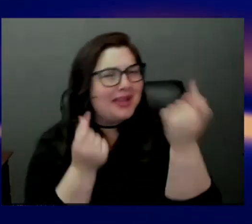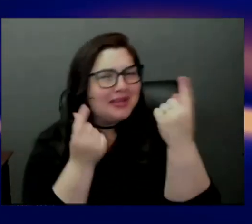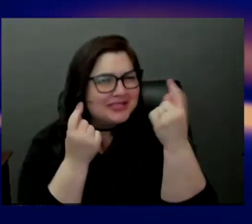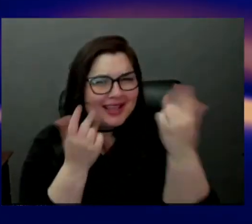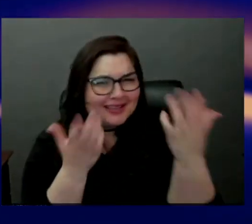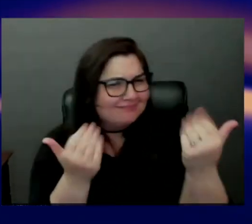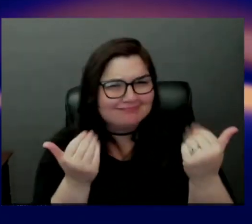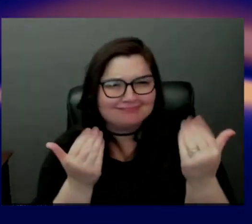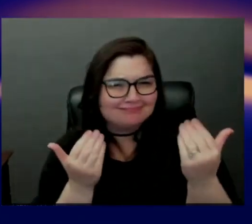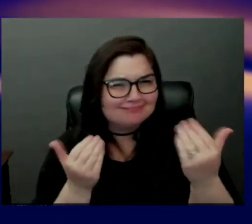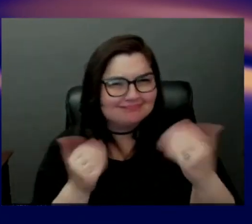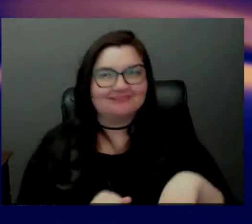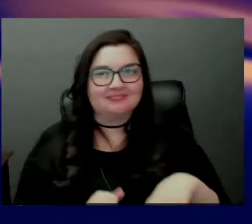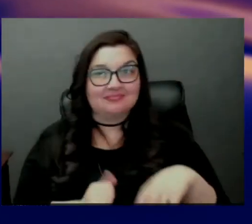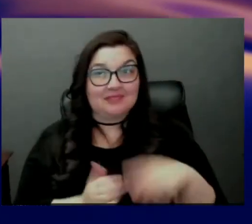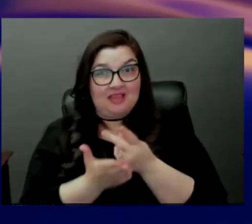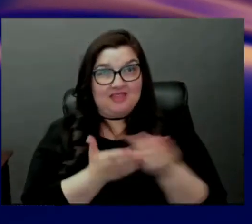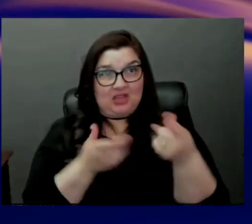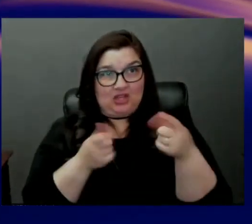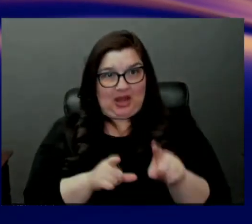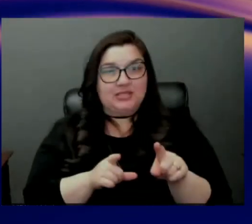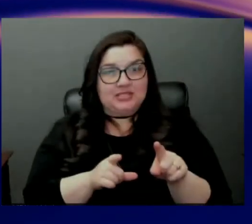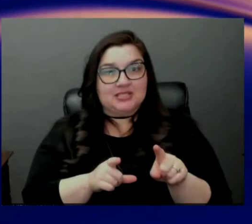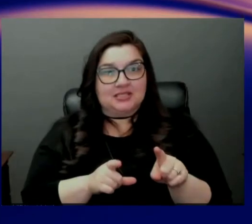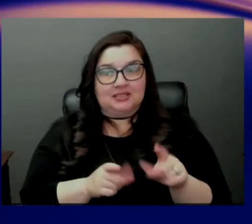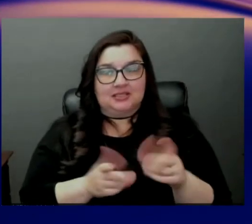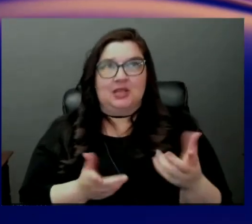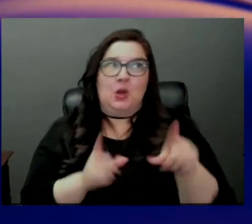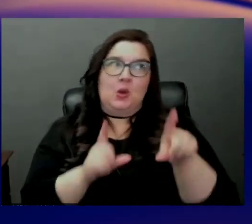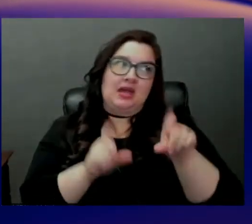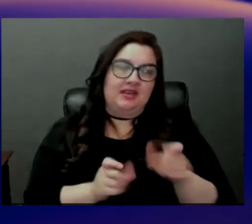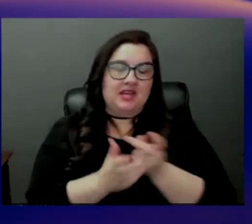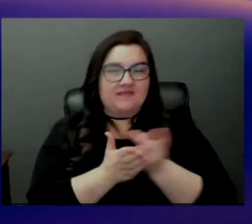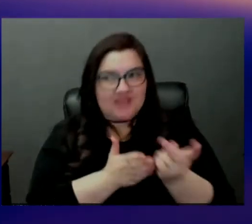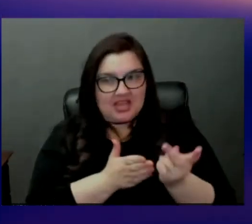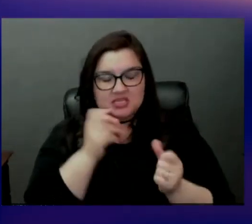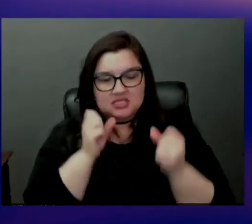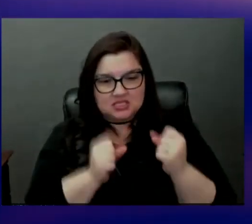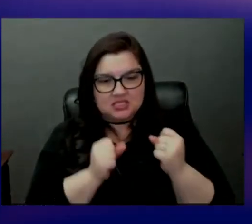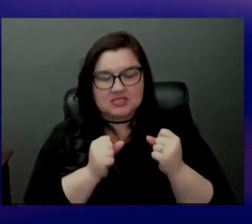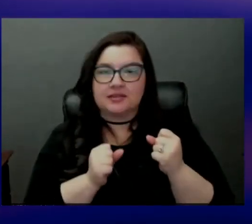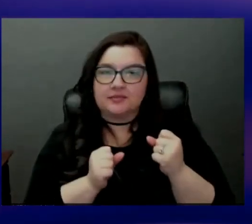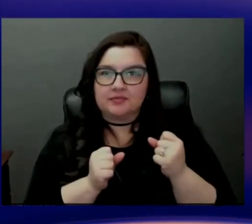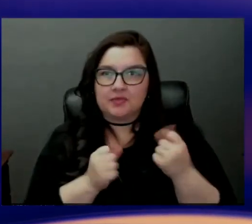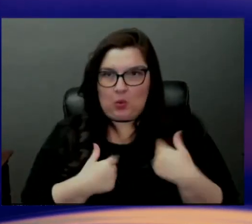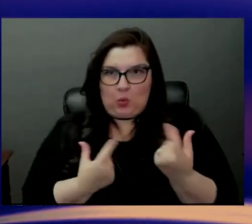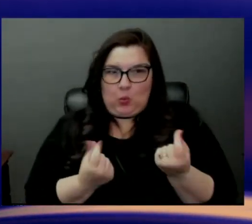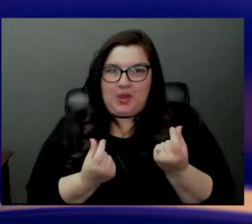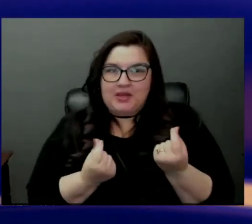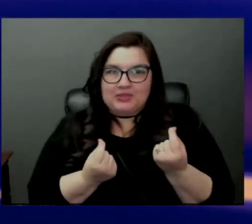Failure happens. - It does. You fail the assessment sometimes. Yeah, yeah. What do I do if I don't pass?